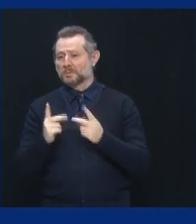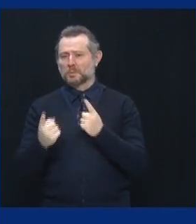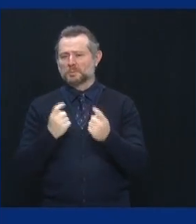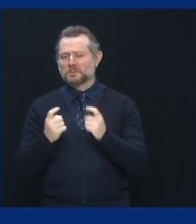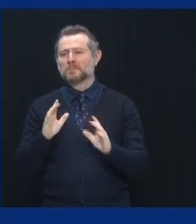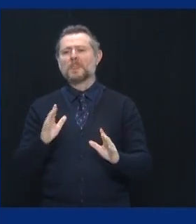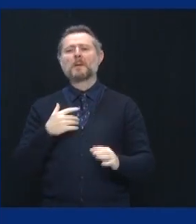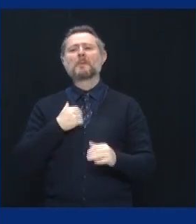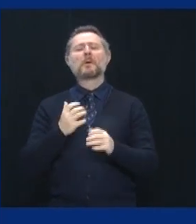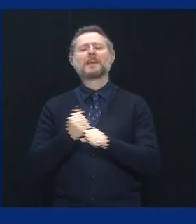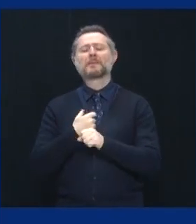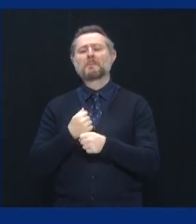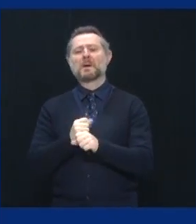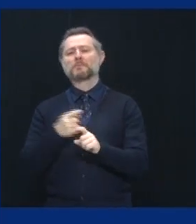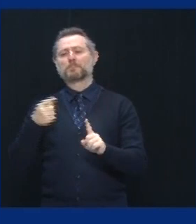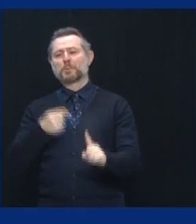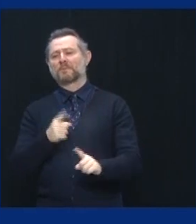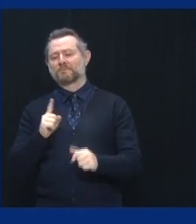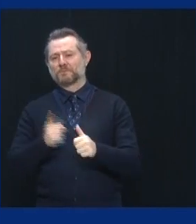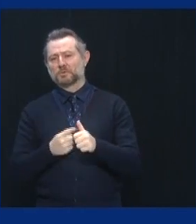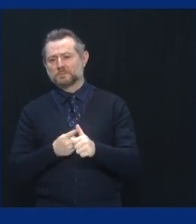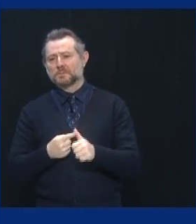THE BEST IS YET TO COME. THANK YOU VERY MUCH. WE'LL TAKE A COUPLE OF QUESTIONS.